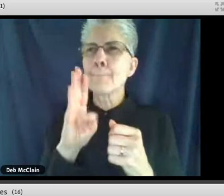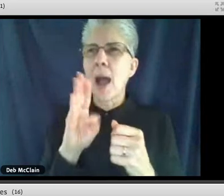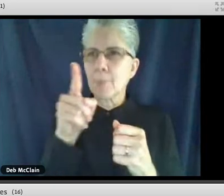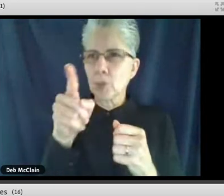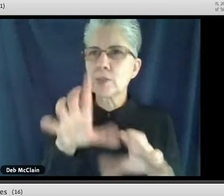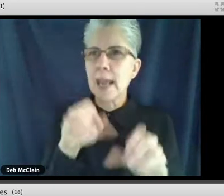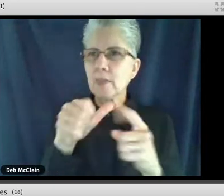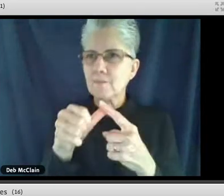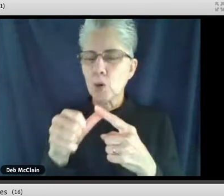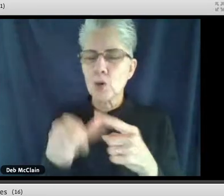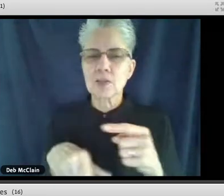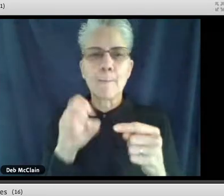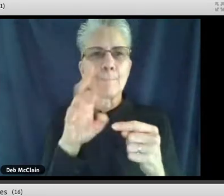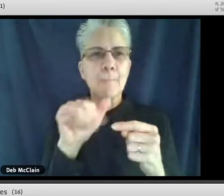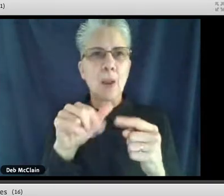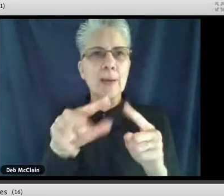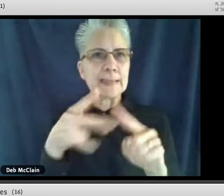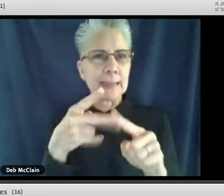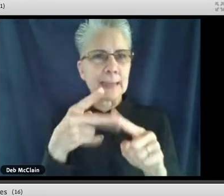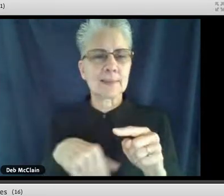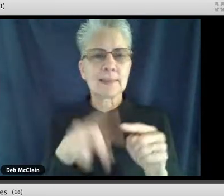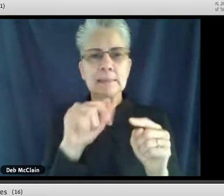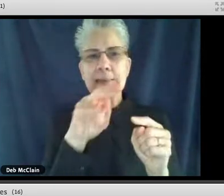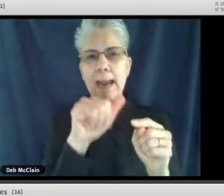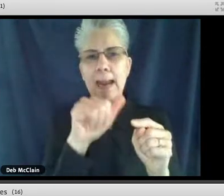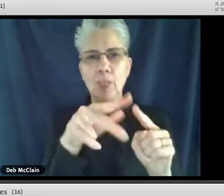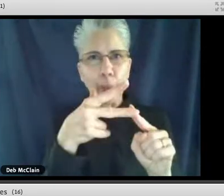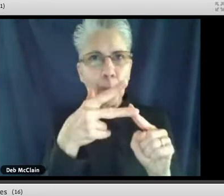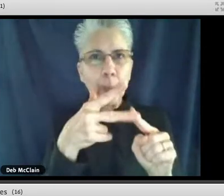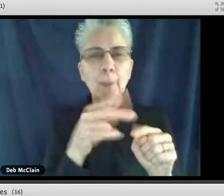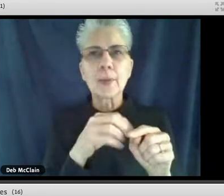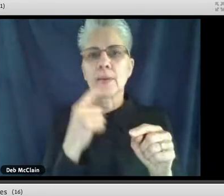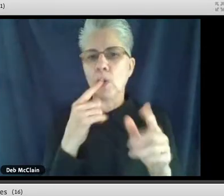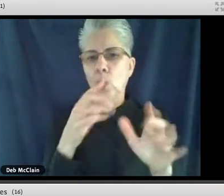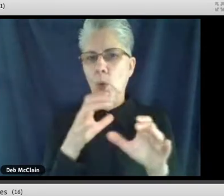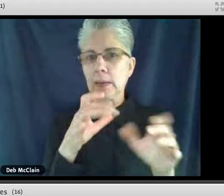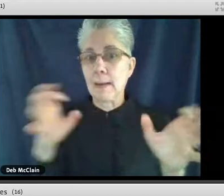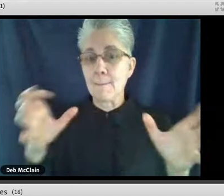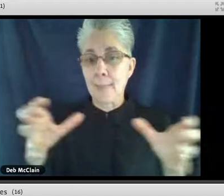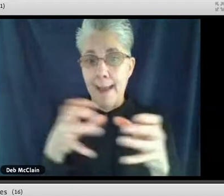Mary is going to take the second one. Diane is going to take the third one, and we're going to come back next week with solutions